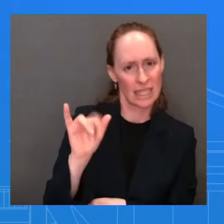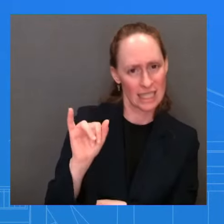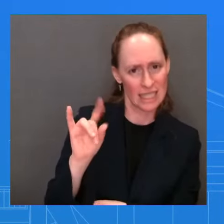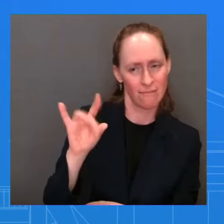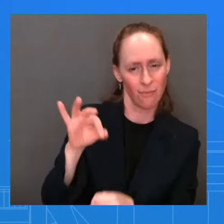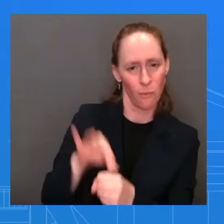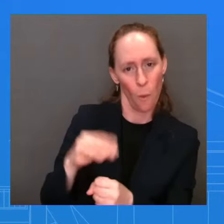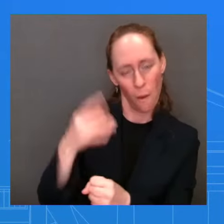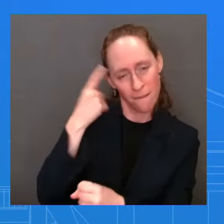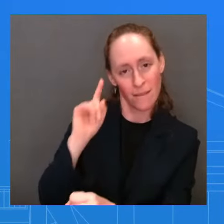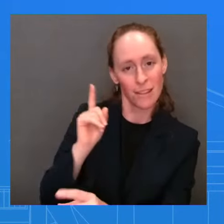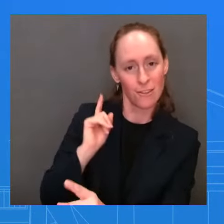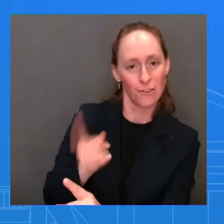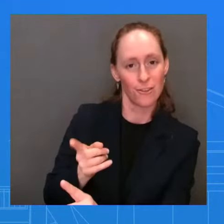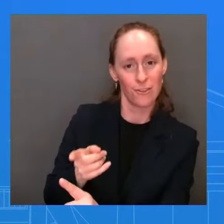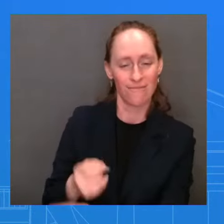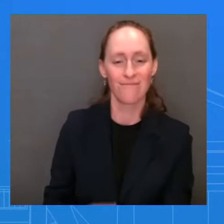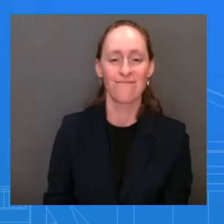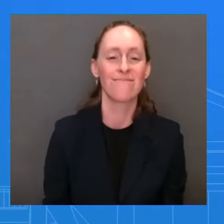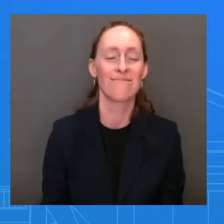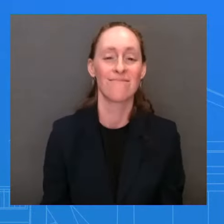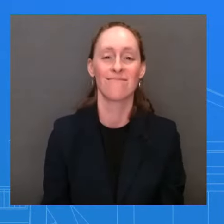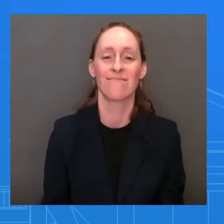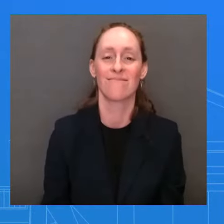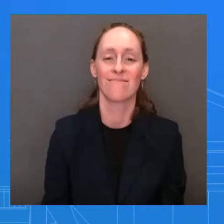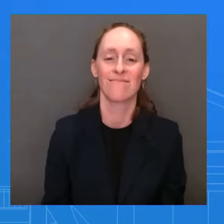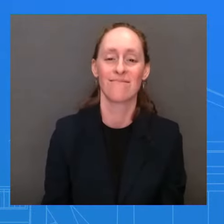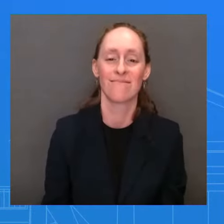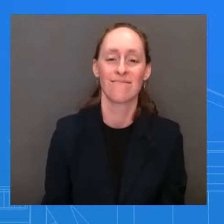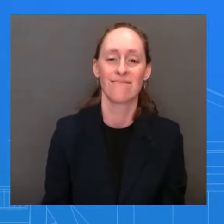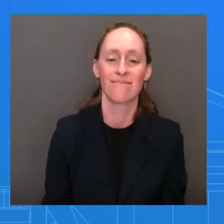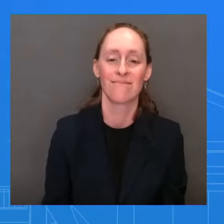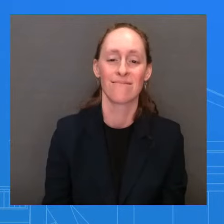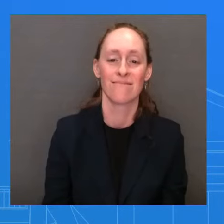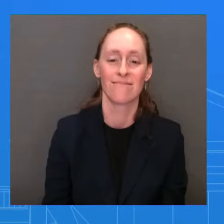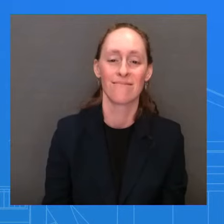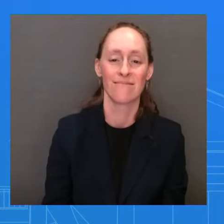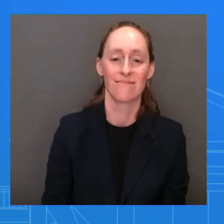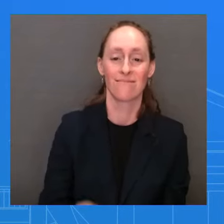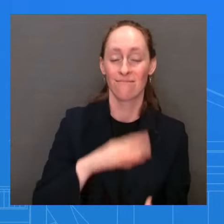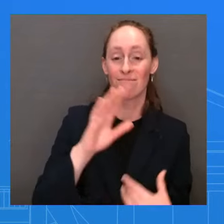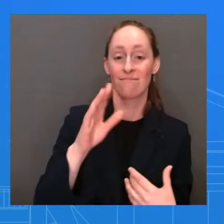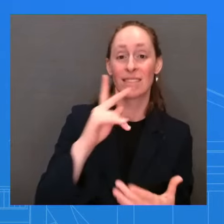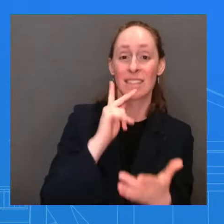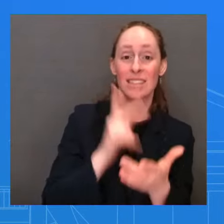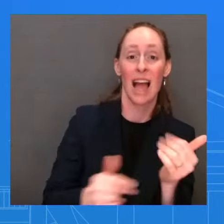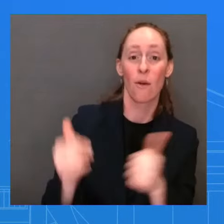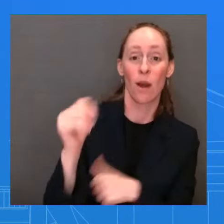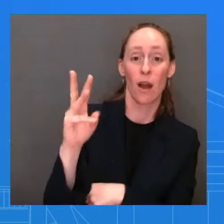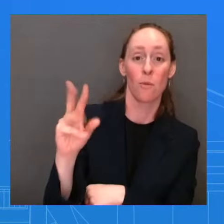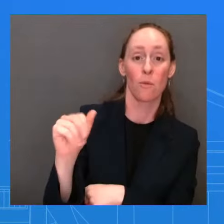I just laid out the job creation that we were able to do. That was also because of the work that she was able to do with the Sec- --